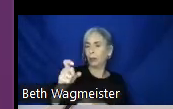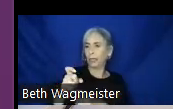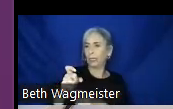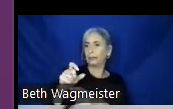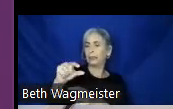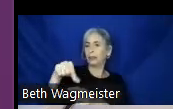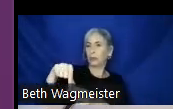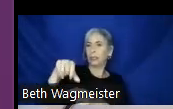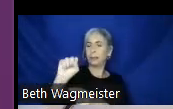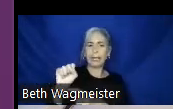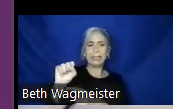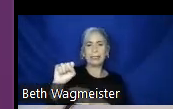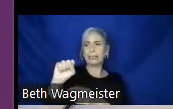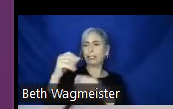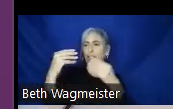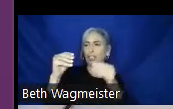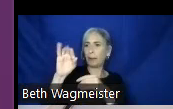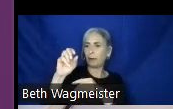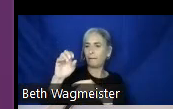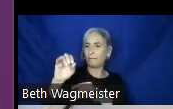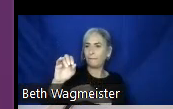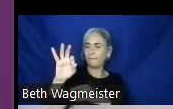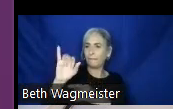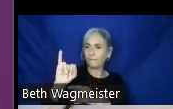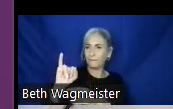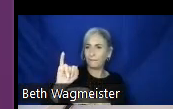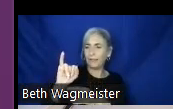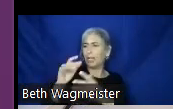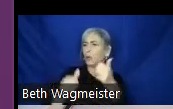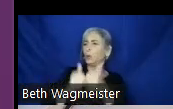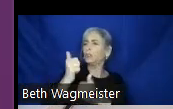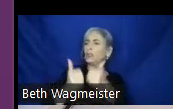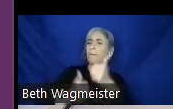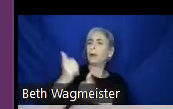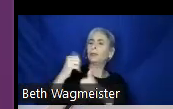Shopify, and which are most accessible? >> HIDDE DE VRIES: Hard to say. I have not